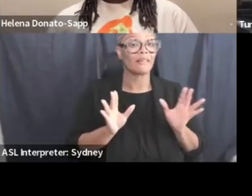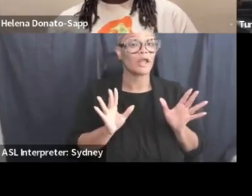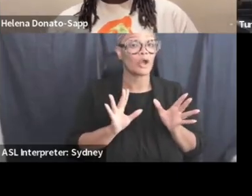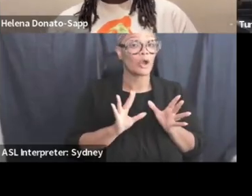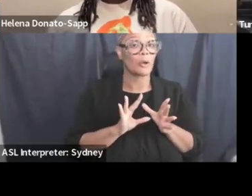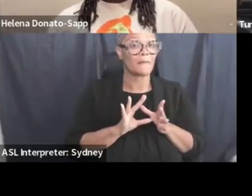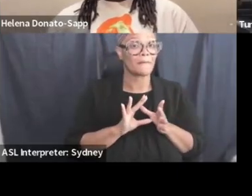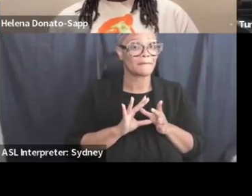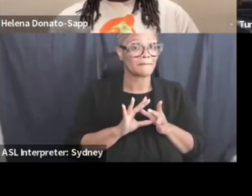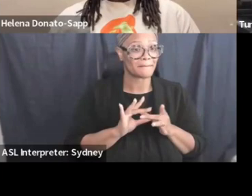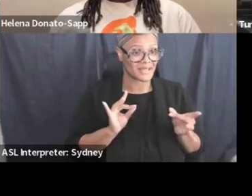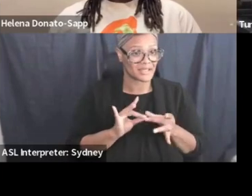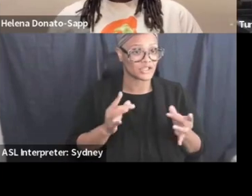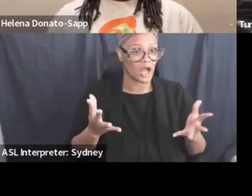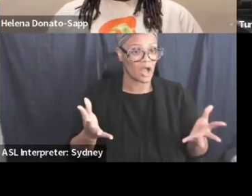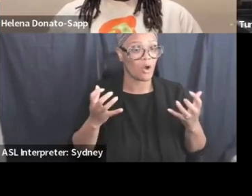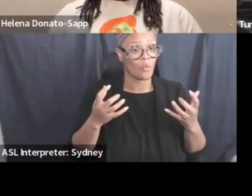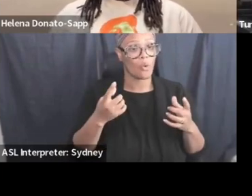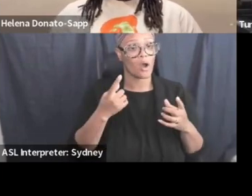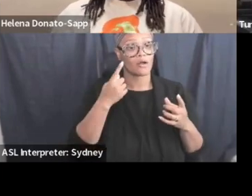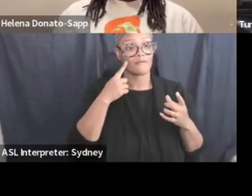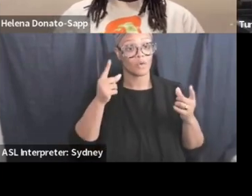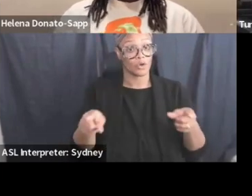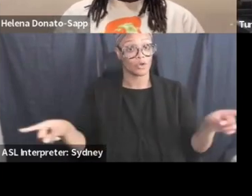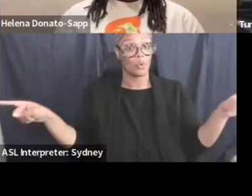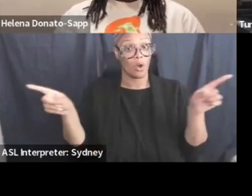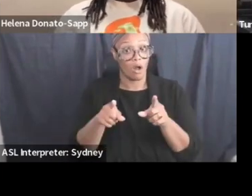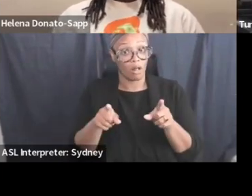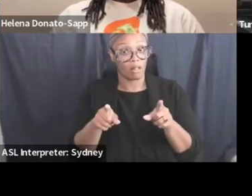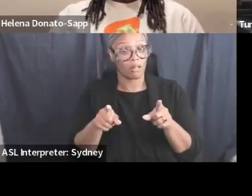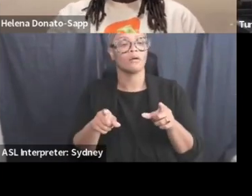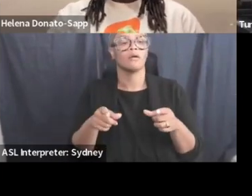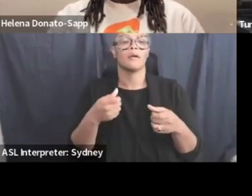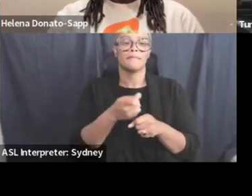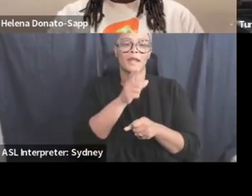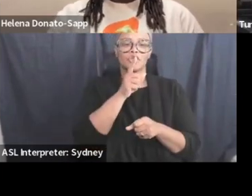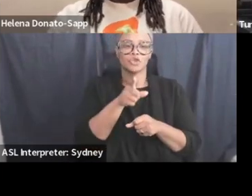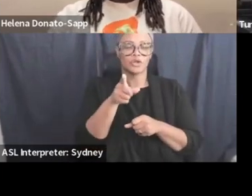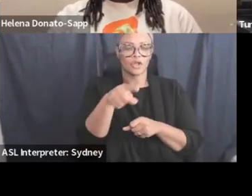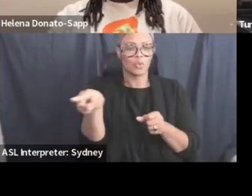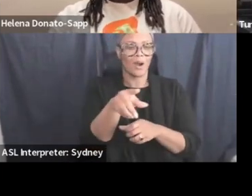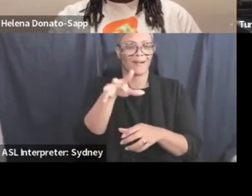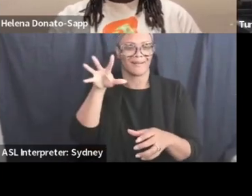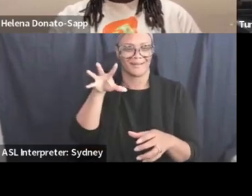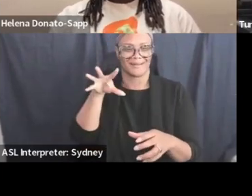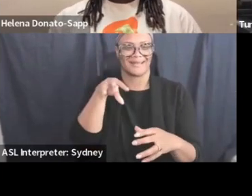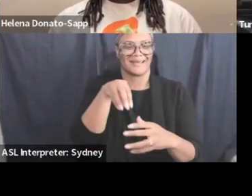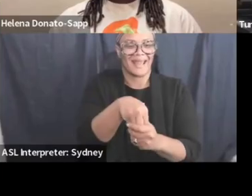professionals around me are that you are engaged in questioning systems that oppress me and are